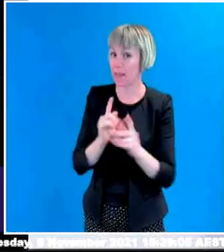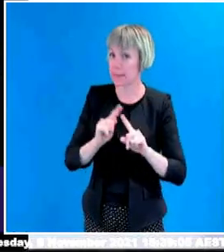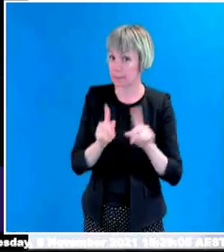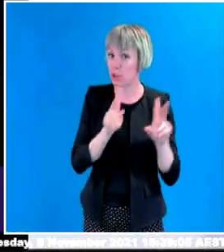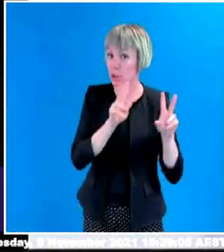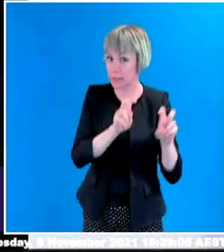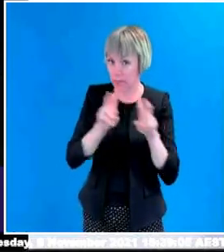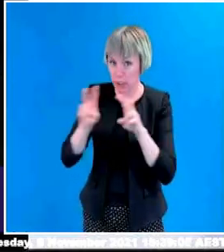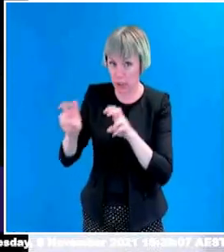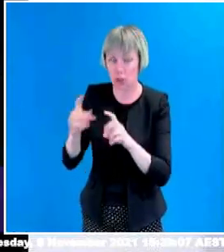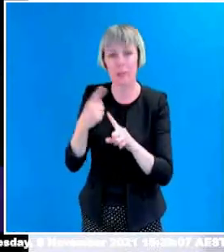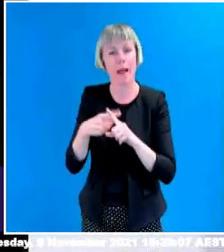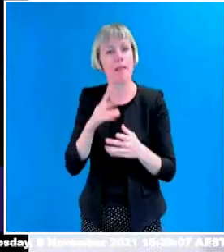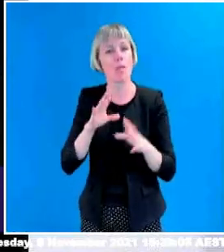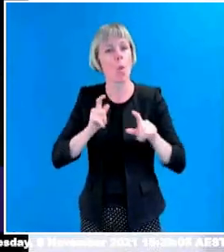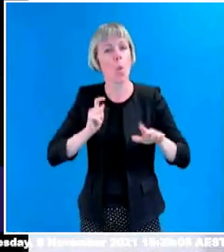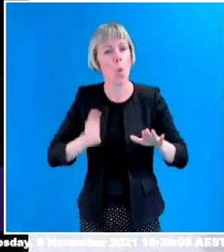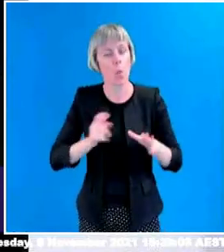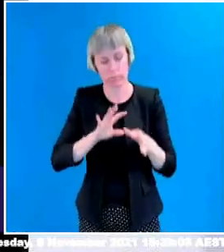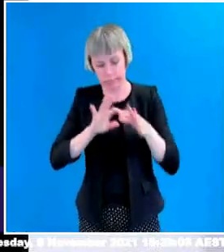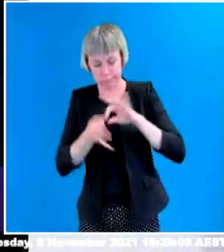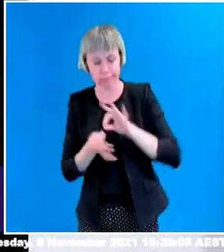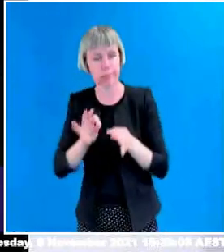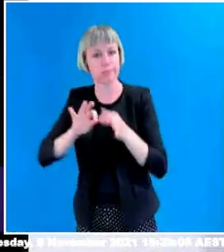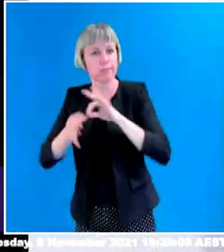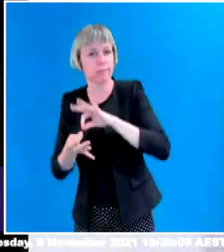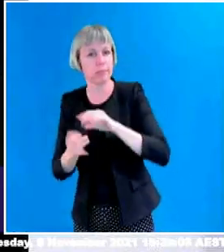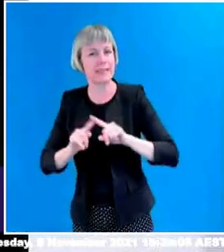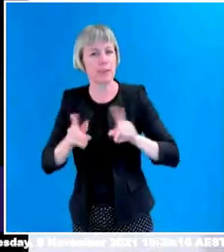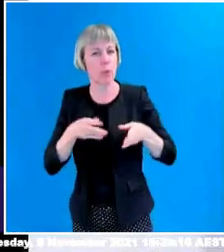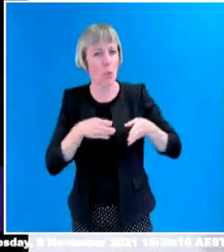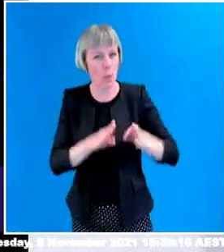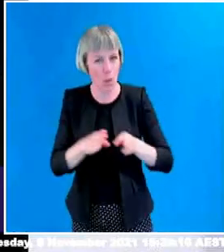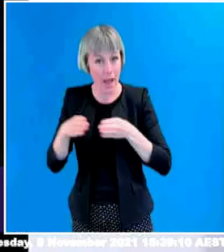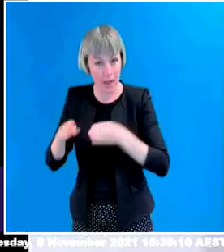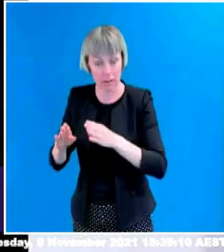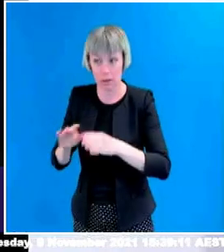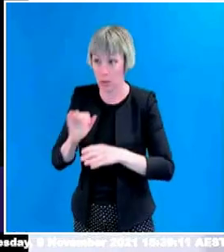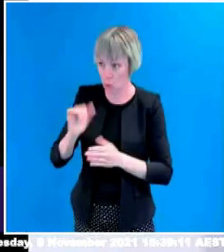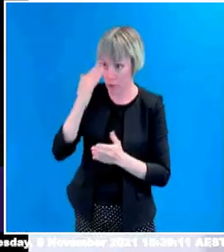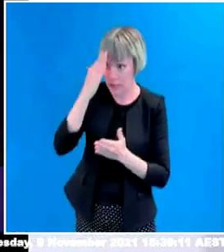In your experience, have the courts had regard to the international law